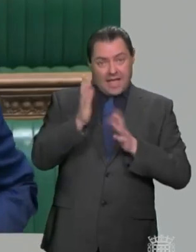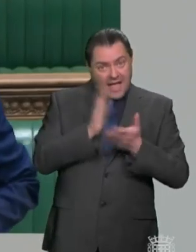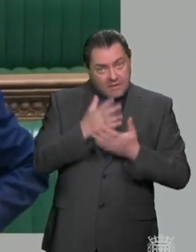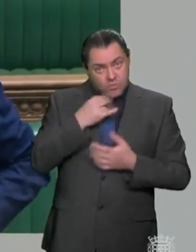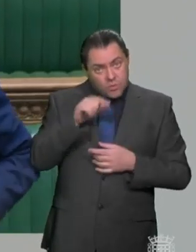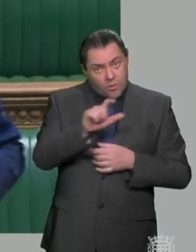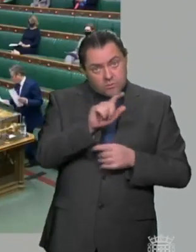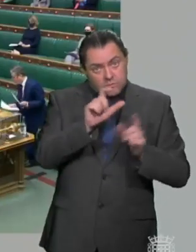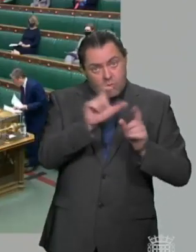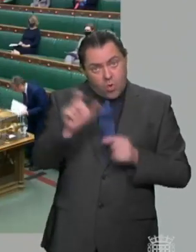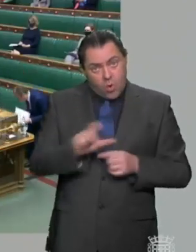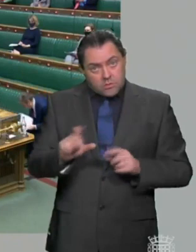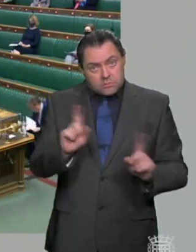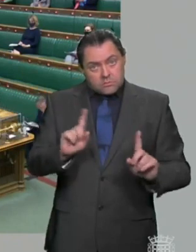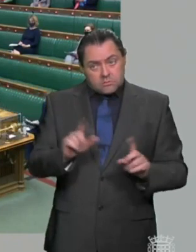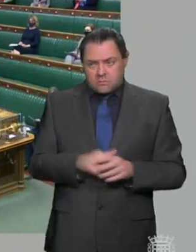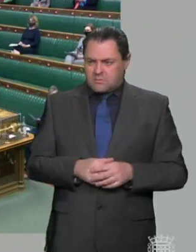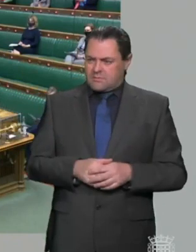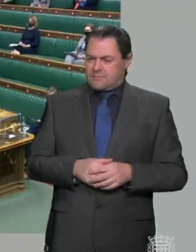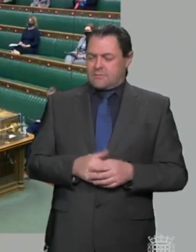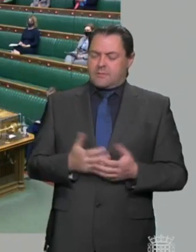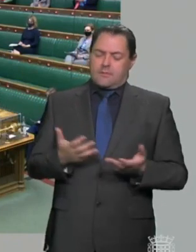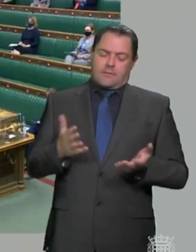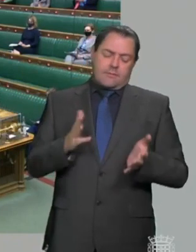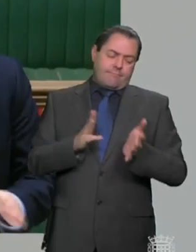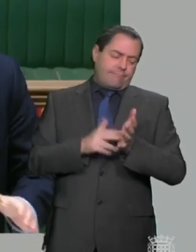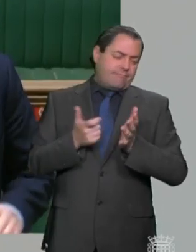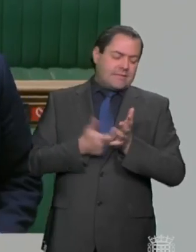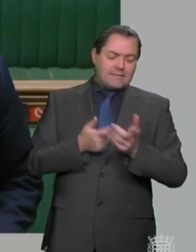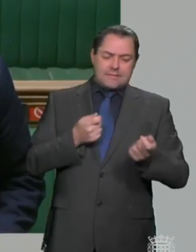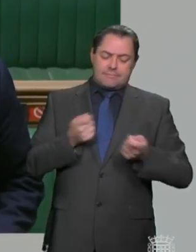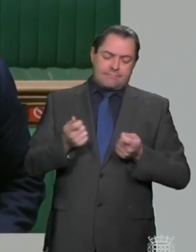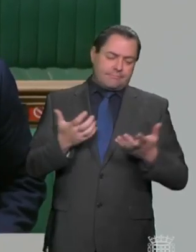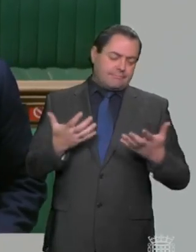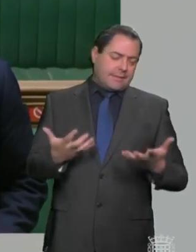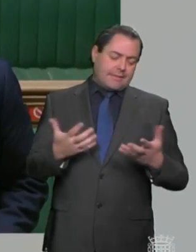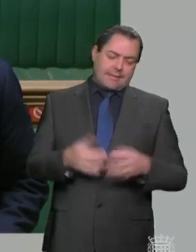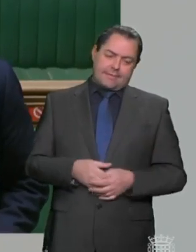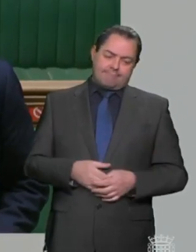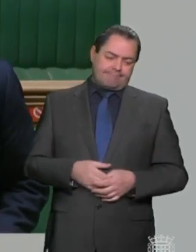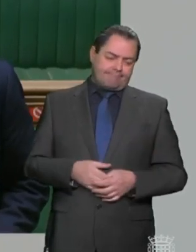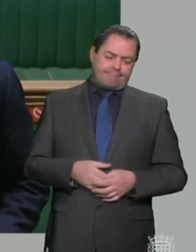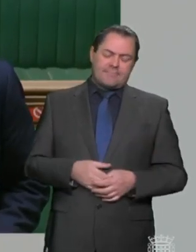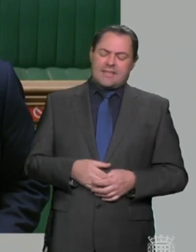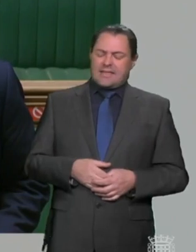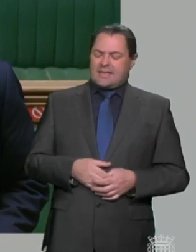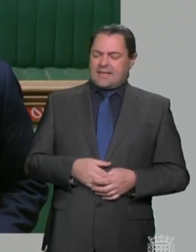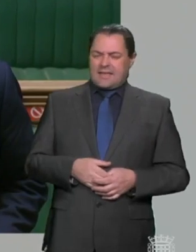The Prime Minister We saw what happened during the